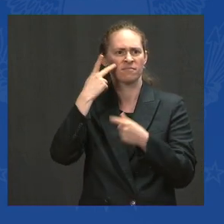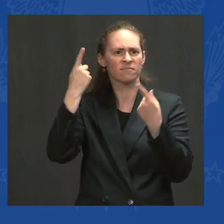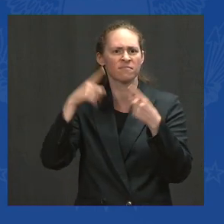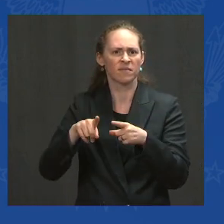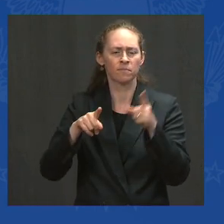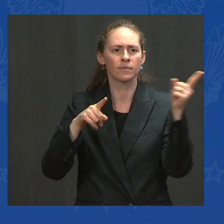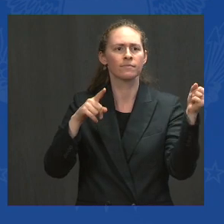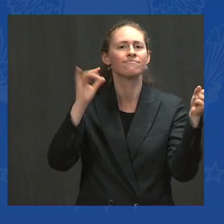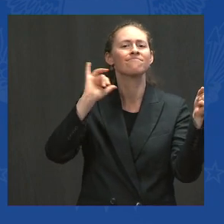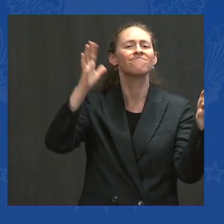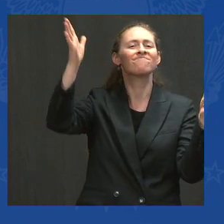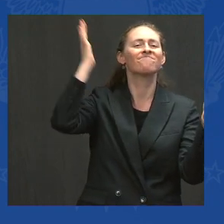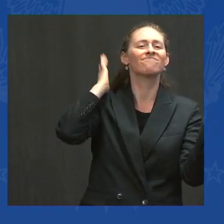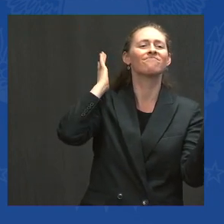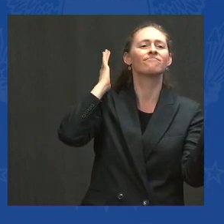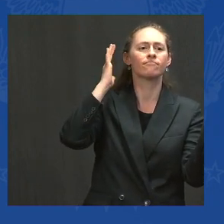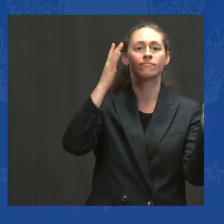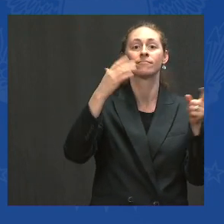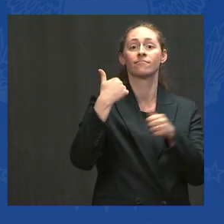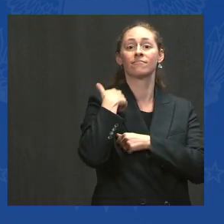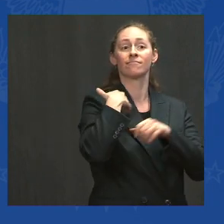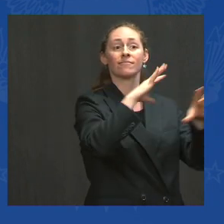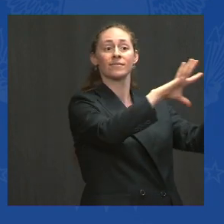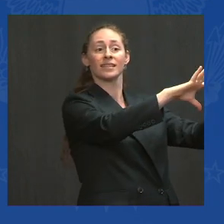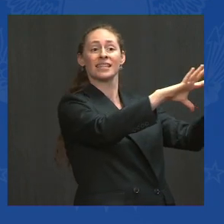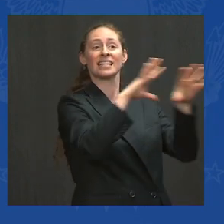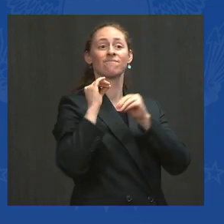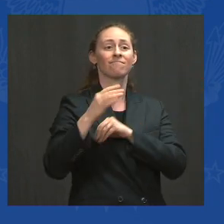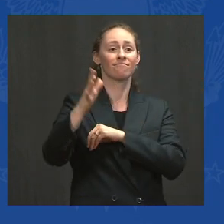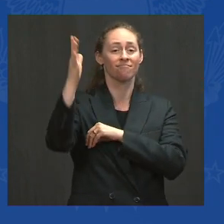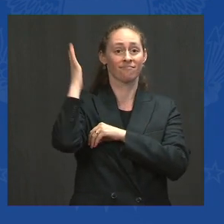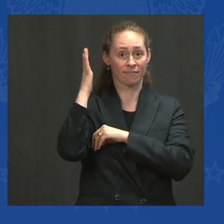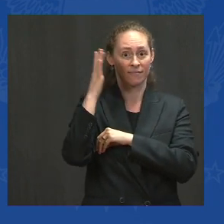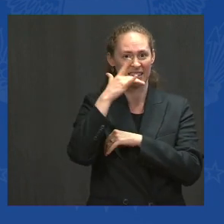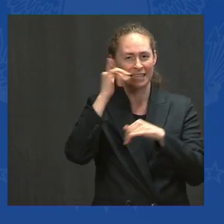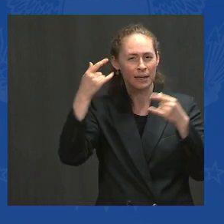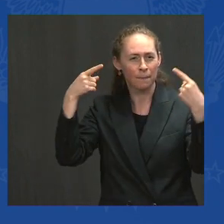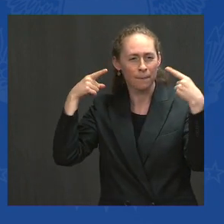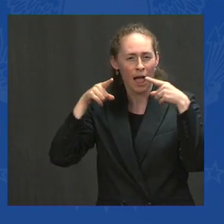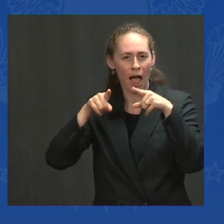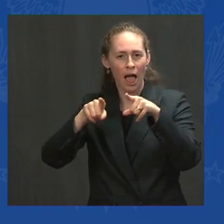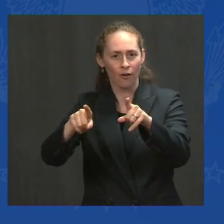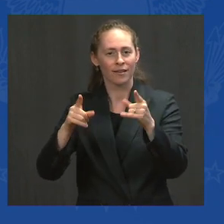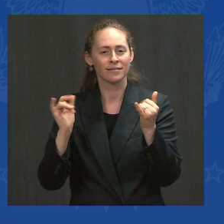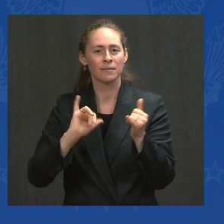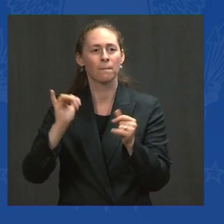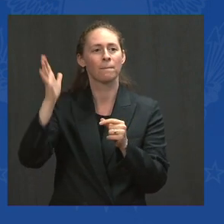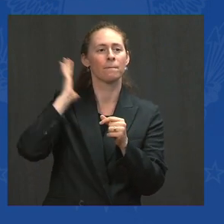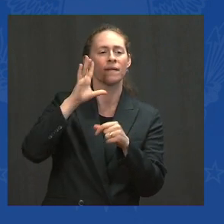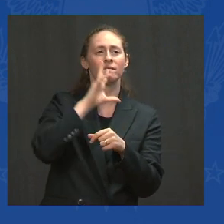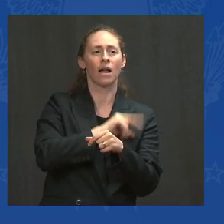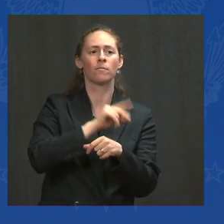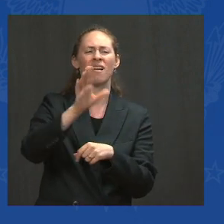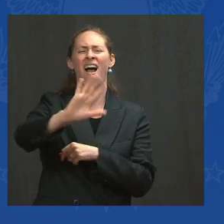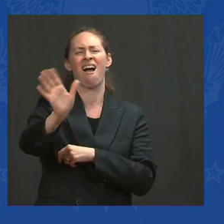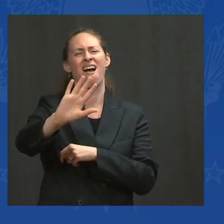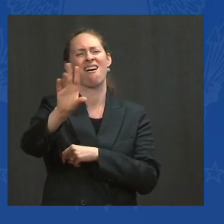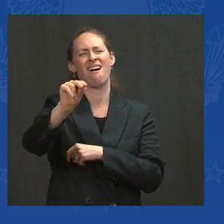Do you see any parallels between this withdrawal and what happened in Vietnam, with some people feeling -- The President: Non whatsoever. Zero.